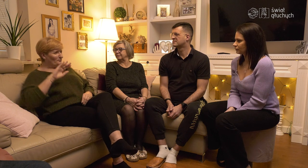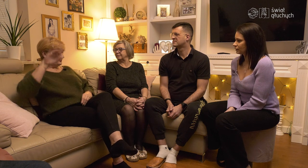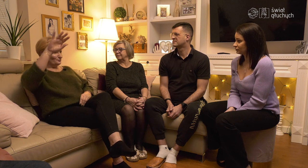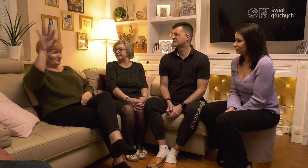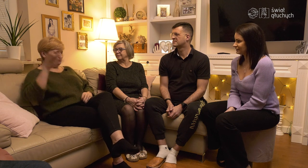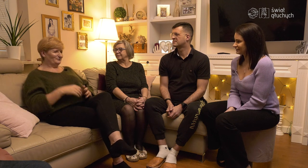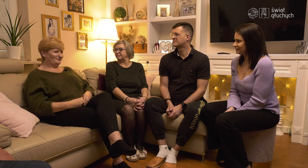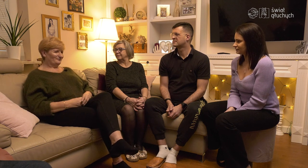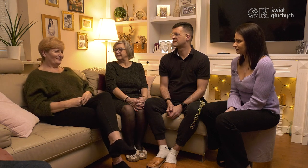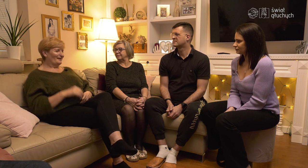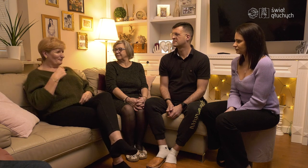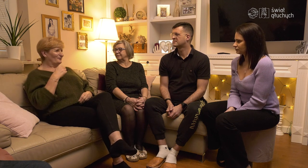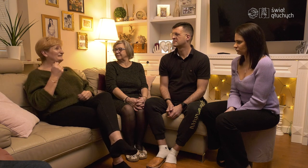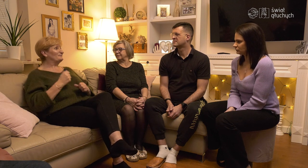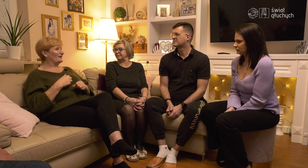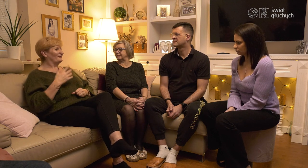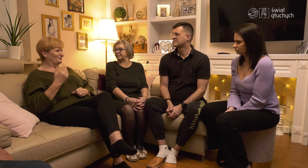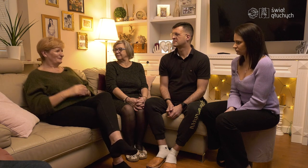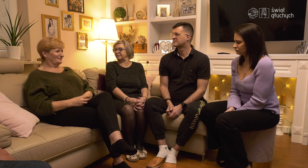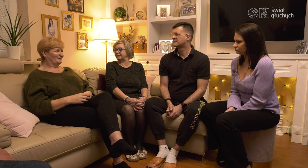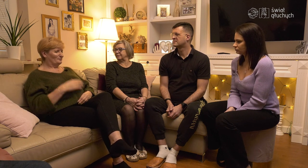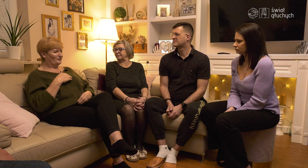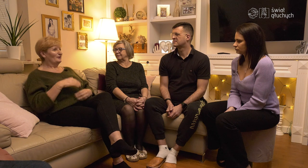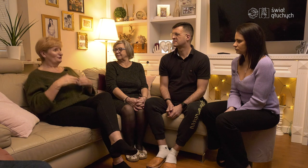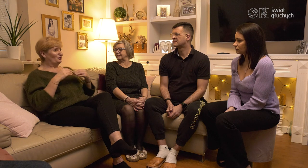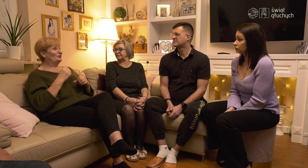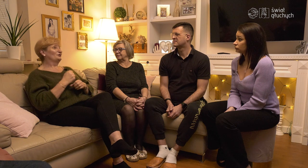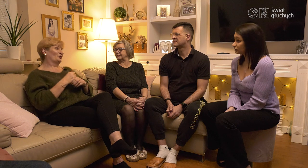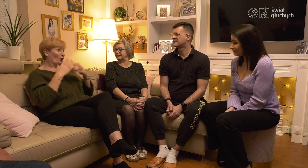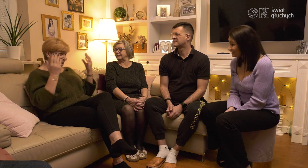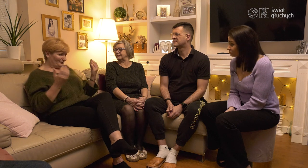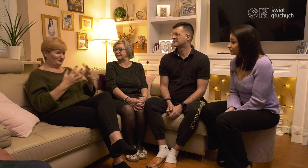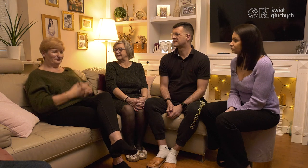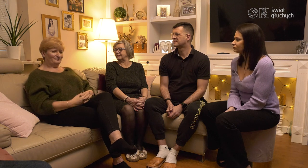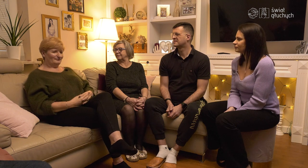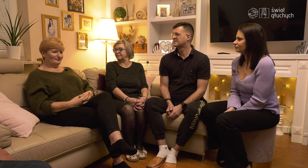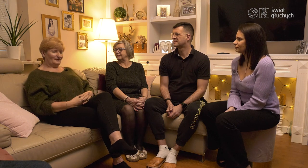The person left, and when she came back, I signaled "good morning."